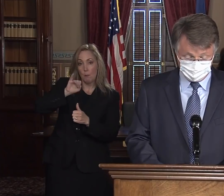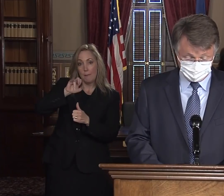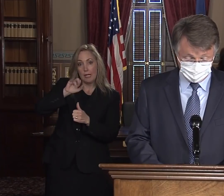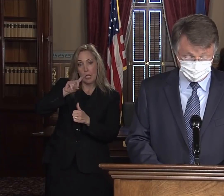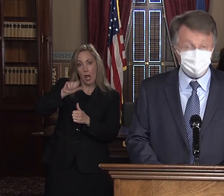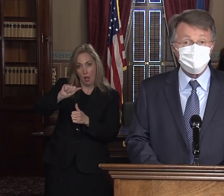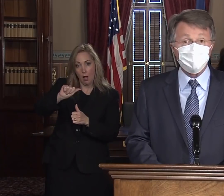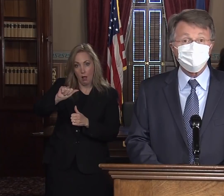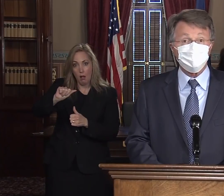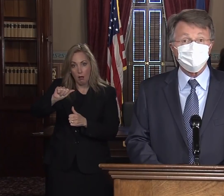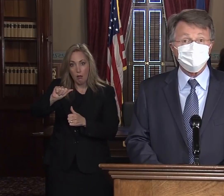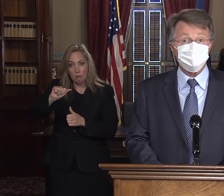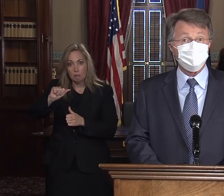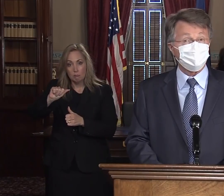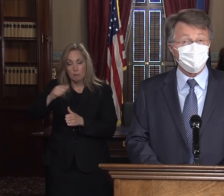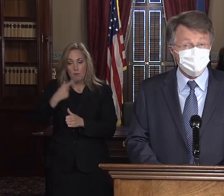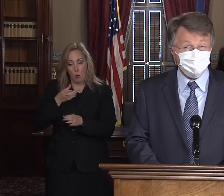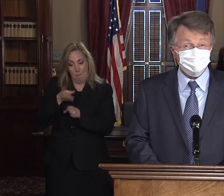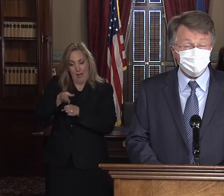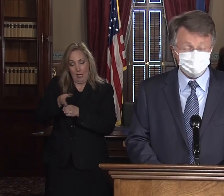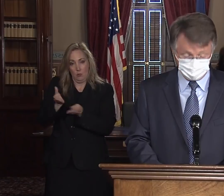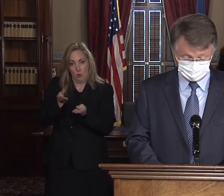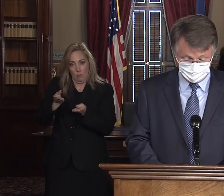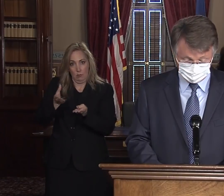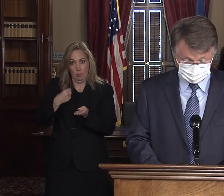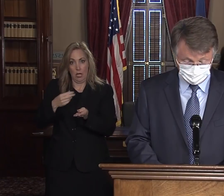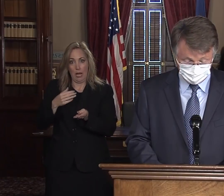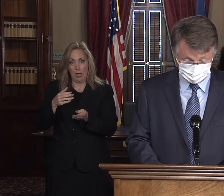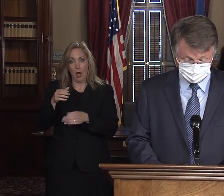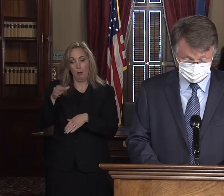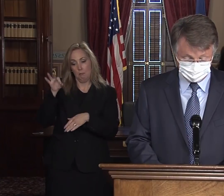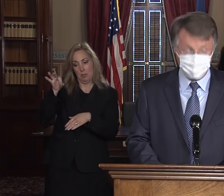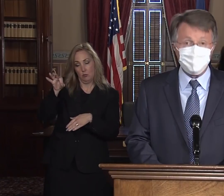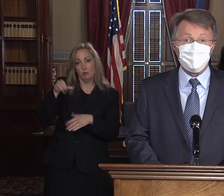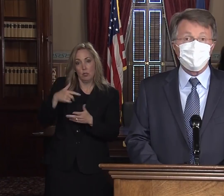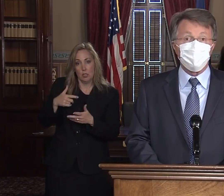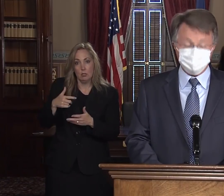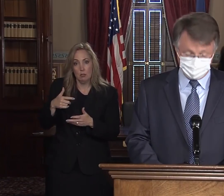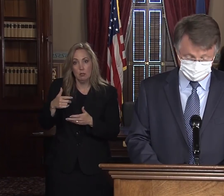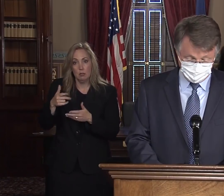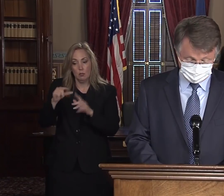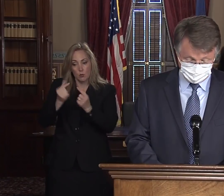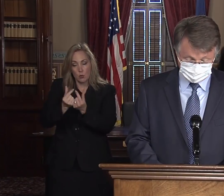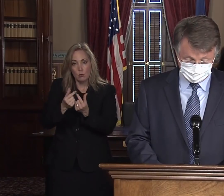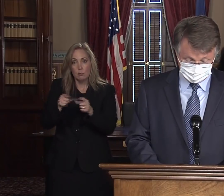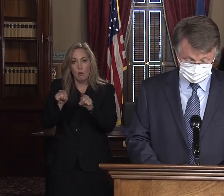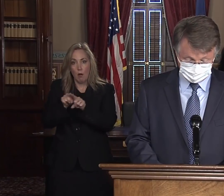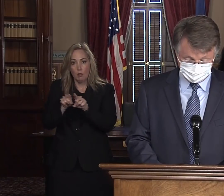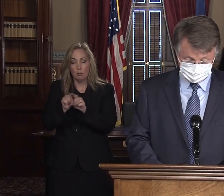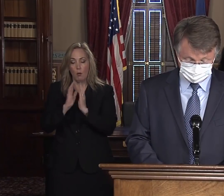WE ARE DOING BOTH, WE HAVE SOCIAL MEDIA PLATFORMS WE USE, NOT ONLY FOR OUR MAIN SERVICES